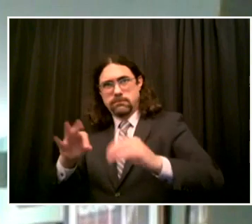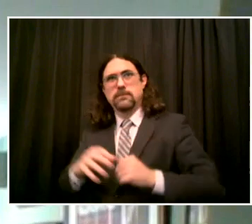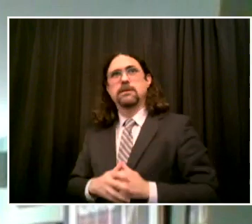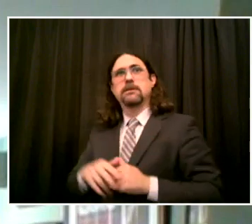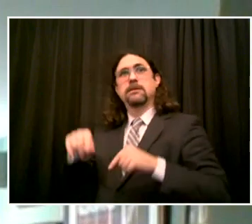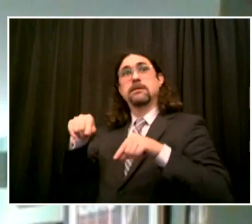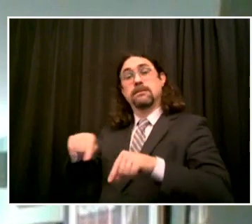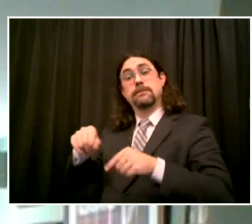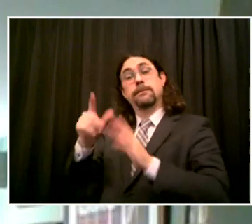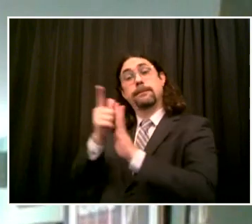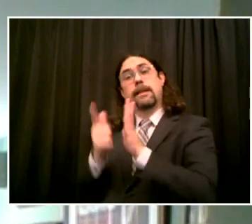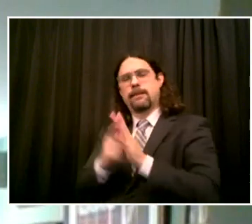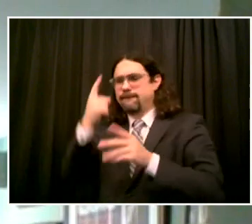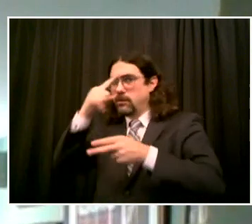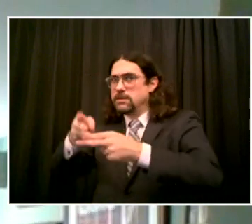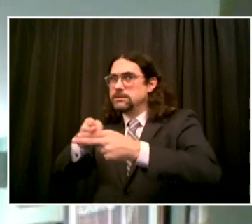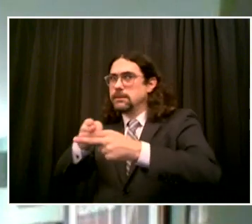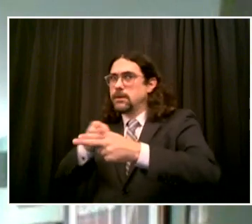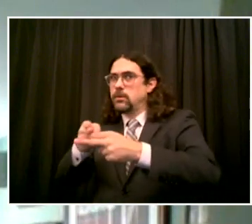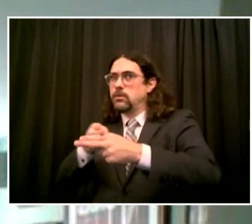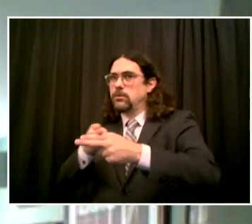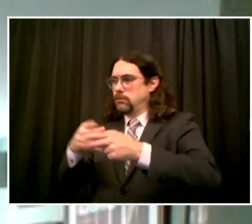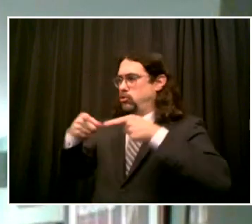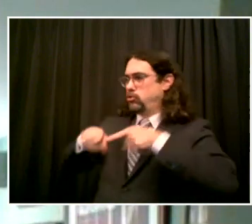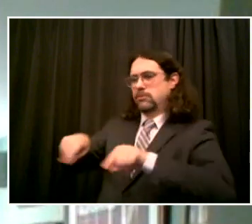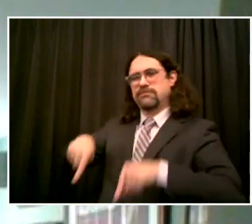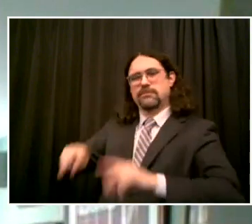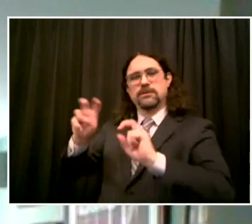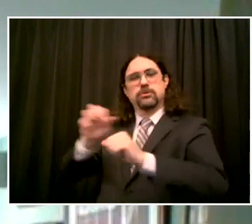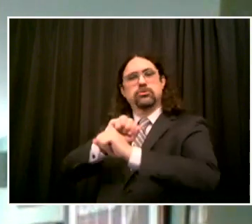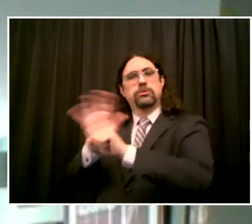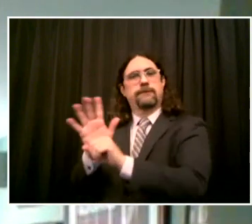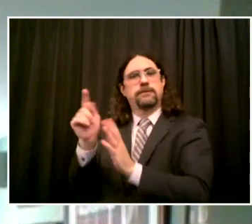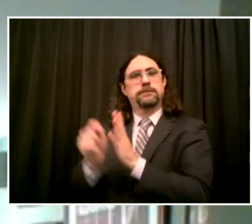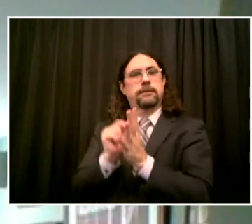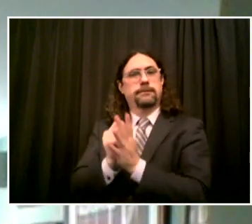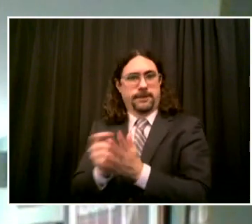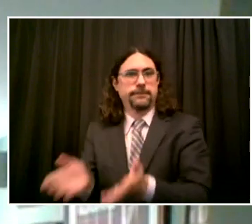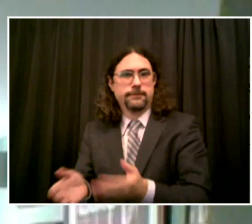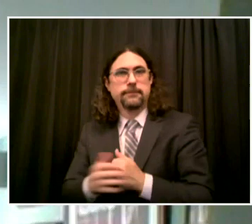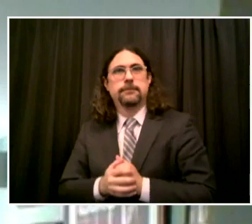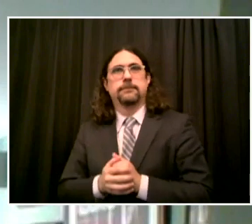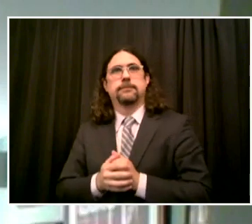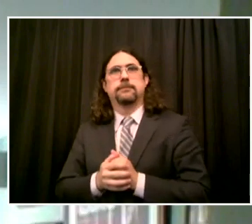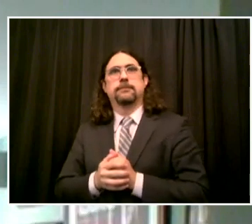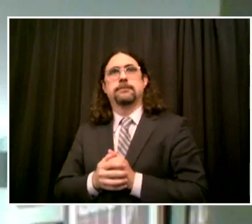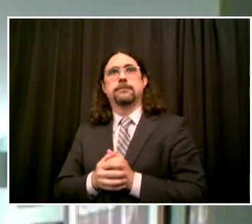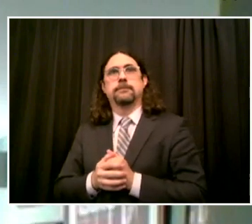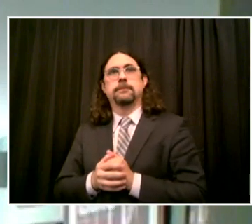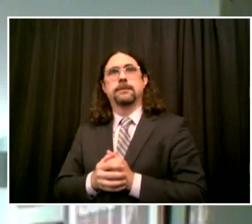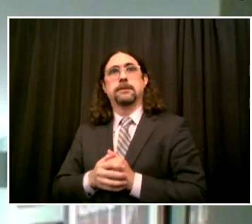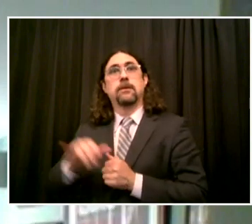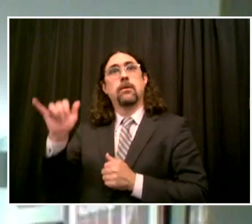TEMPORARY MEASURES TO ADDRESS THE PERPSHA AGGRAVATED BY THE COVID-19 PANDEMIC. KEEPING THEM AFLOAT URDING